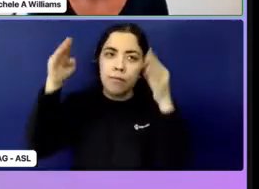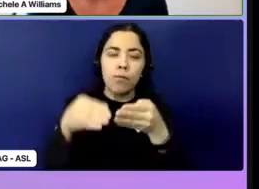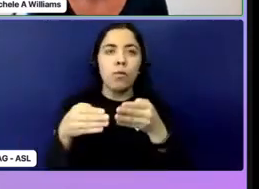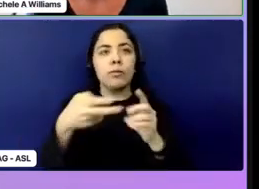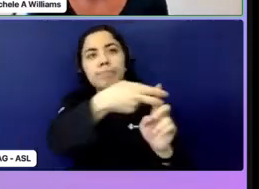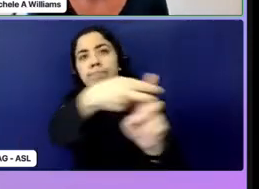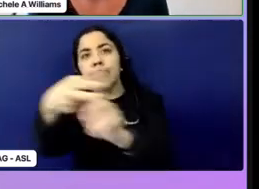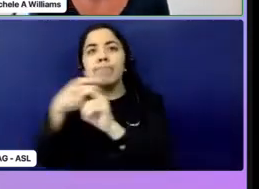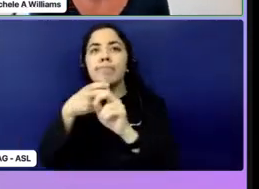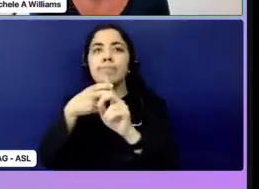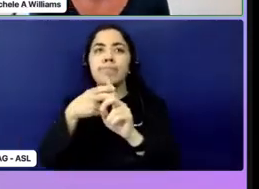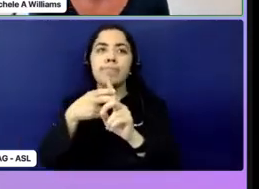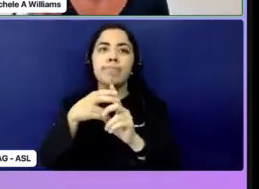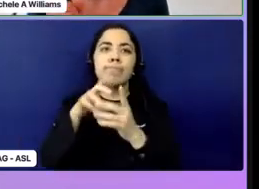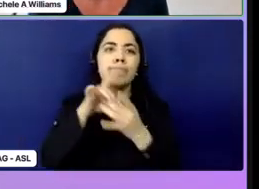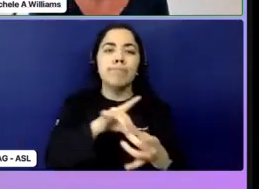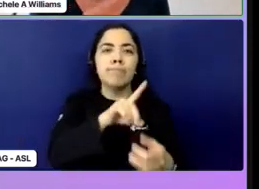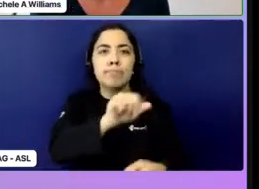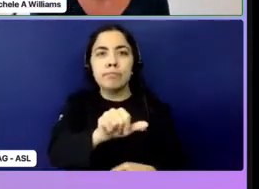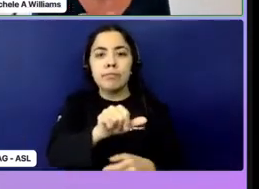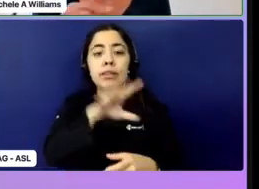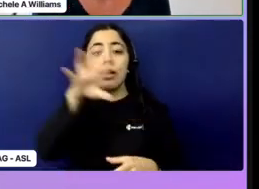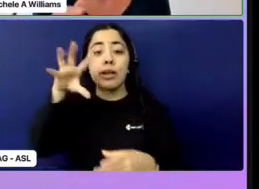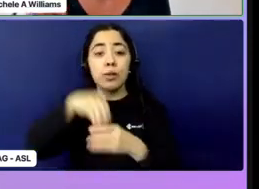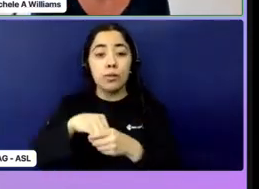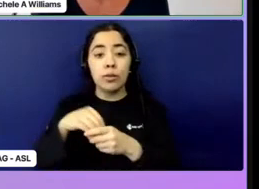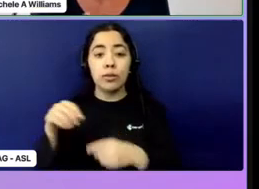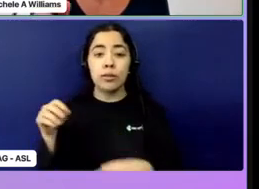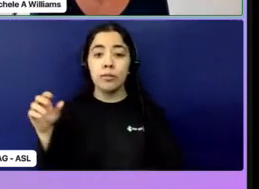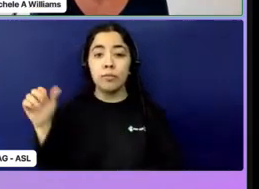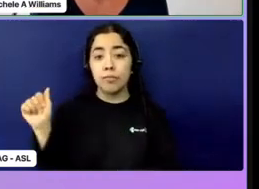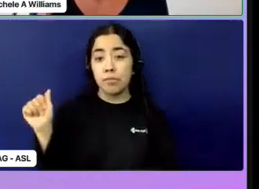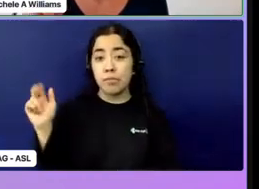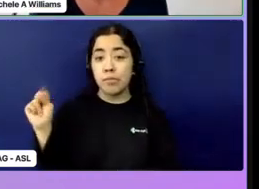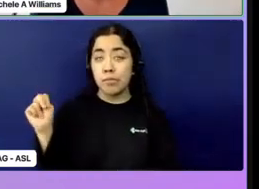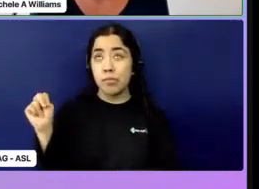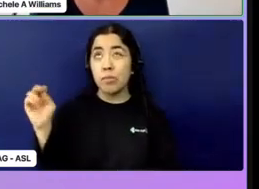are an immediate need, there are a few firms that do